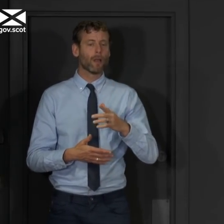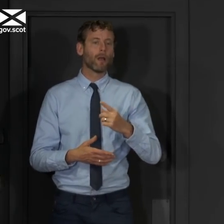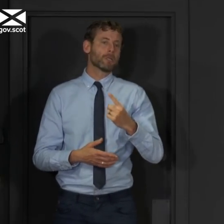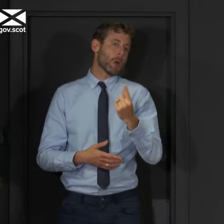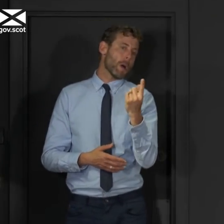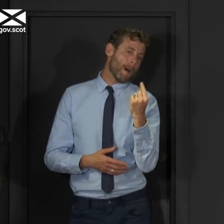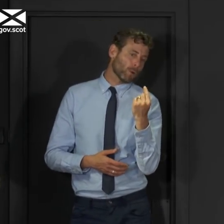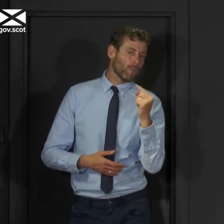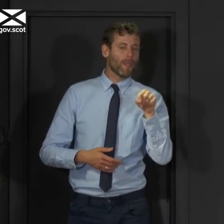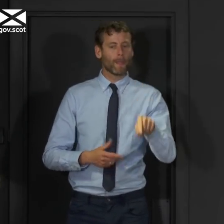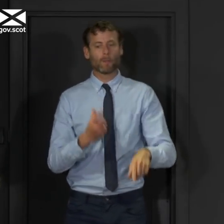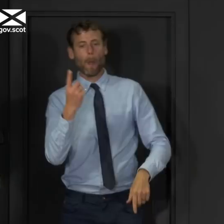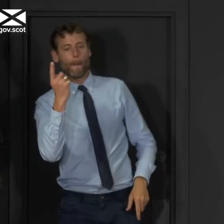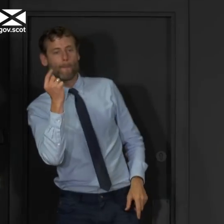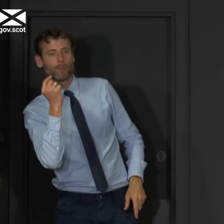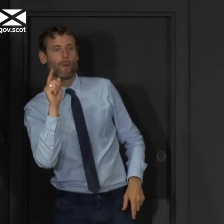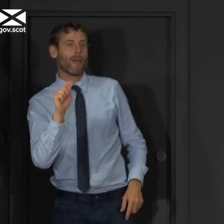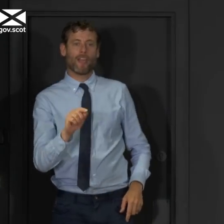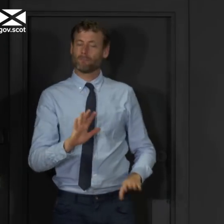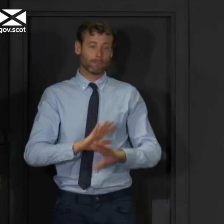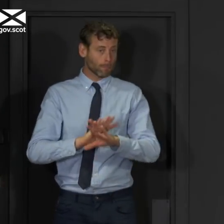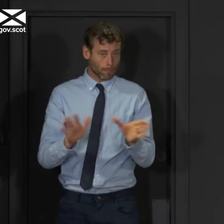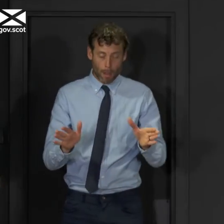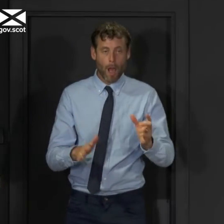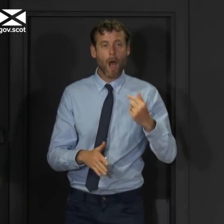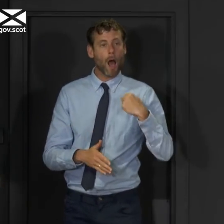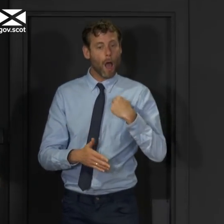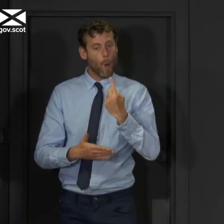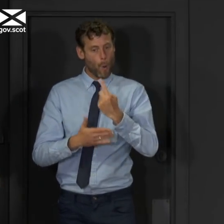When I have something to say, I'm going to say it. I've not taken the approach during